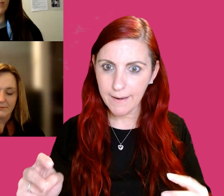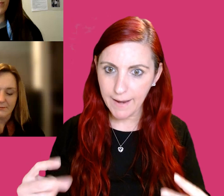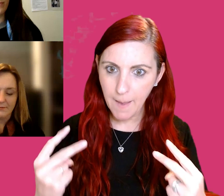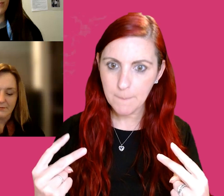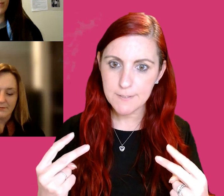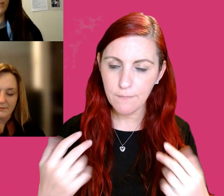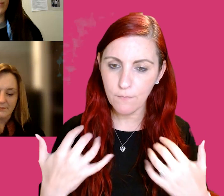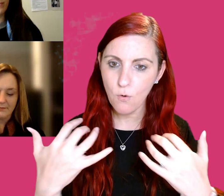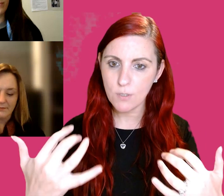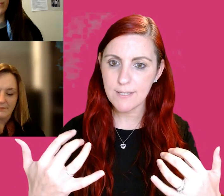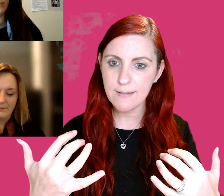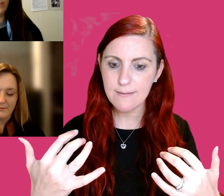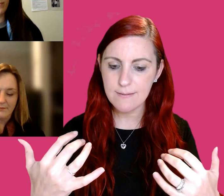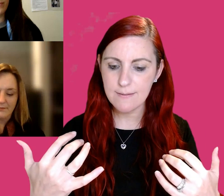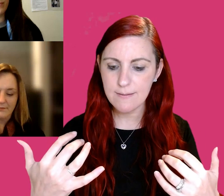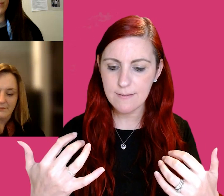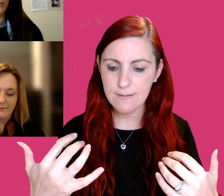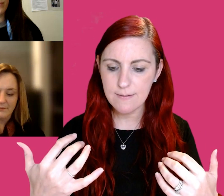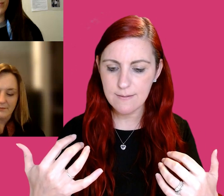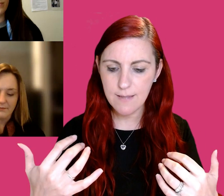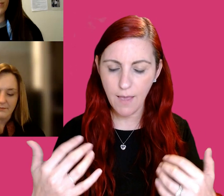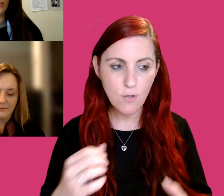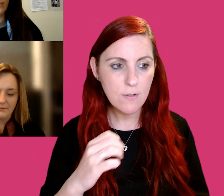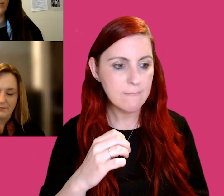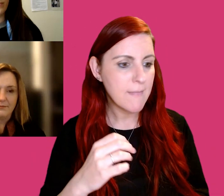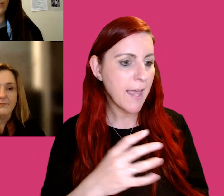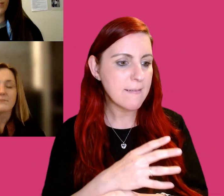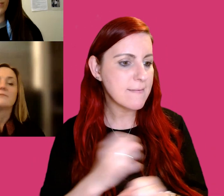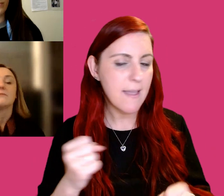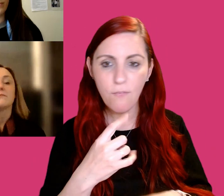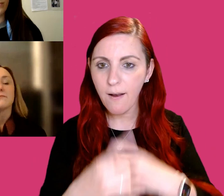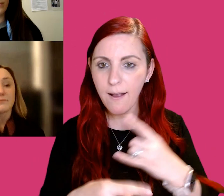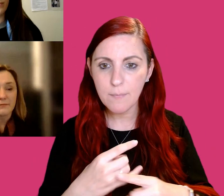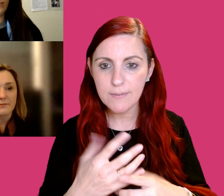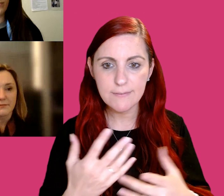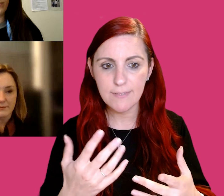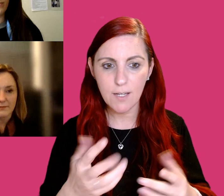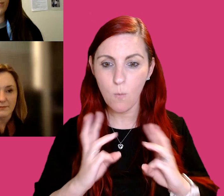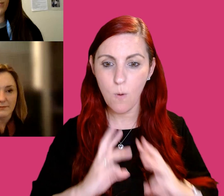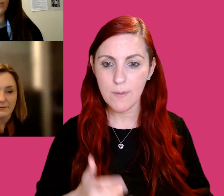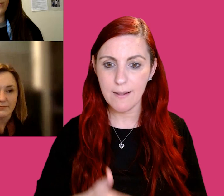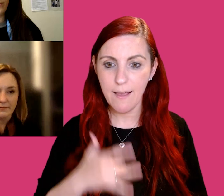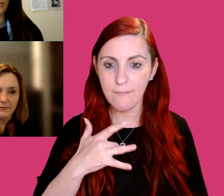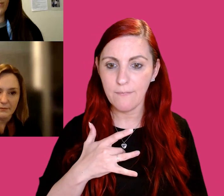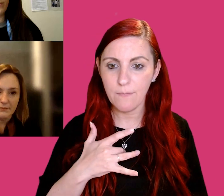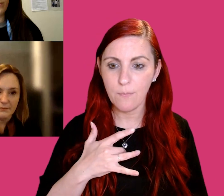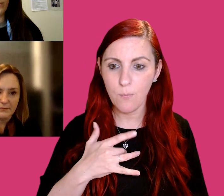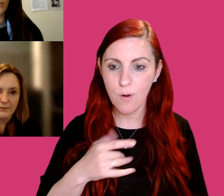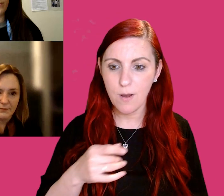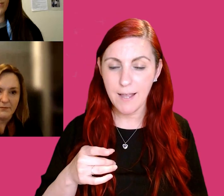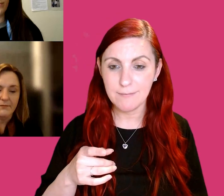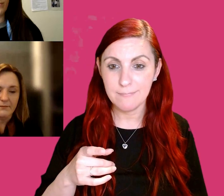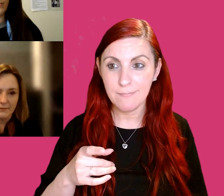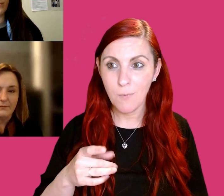patient population like there's no time in a woman's life she is as invested in her health